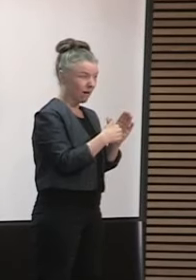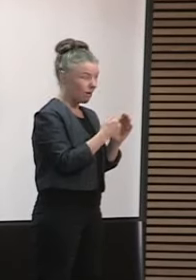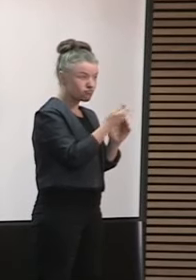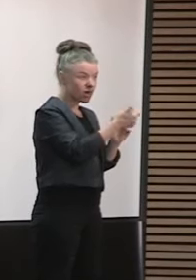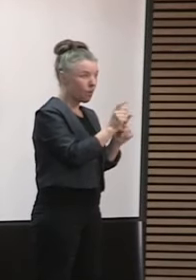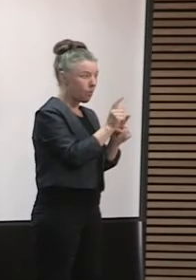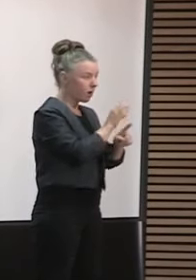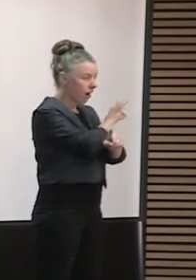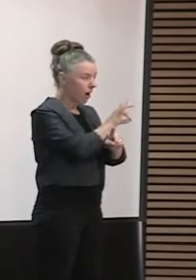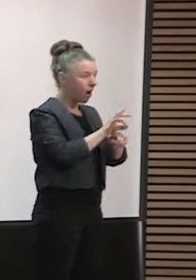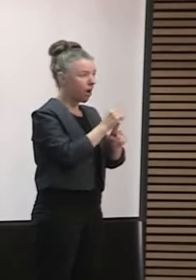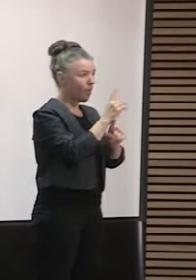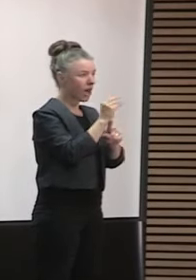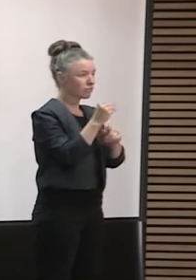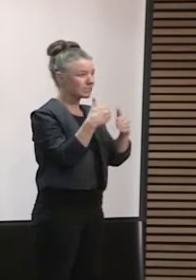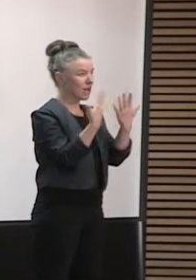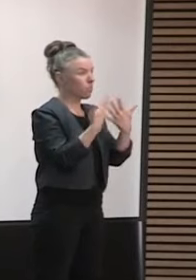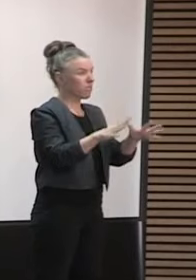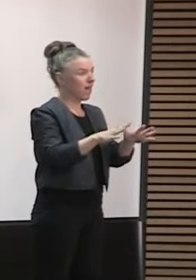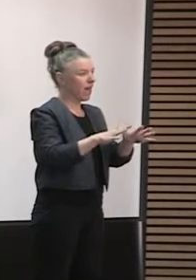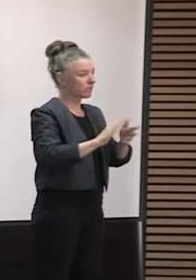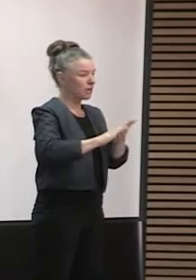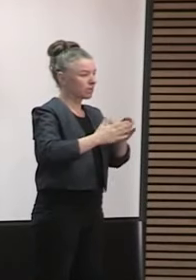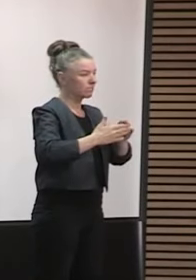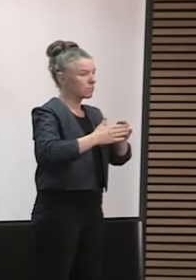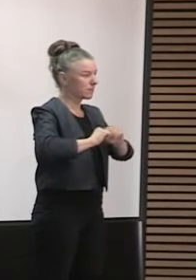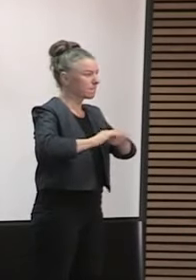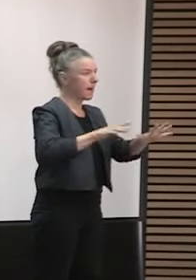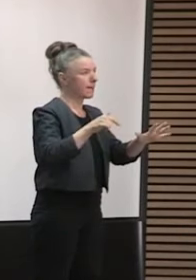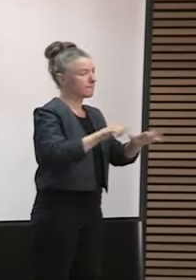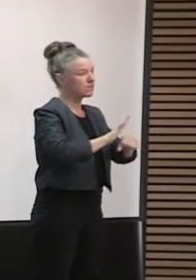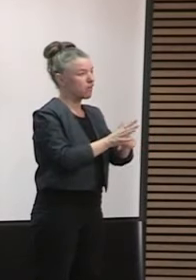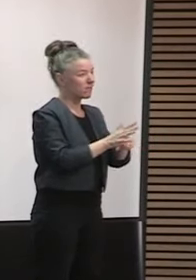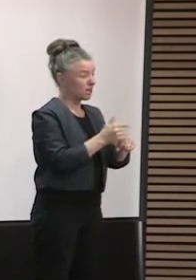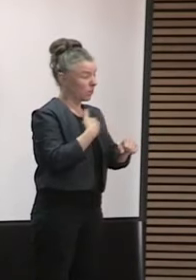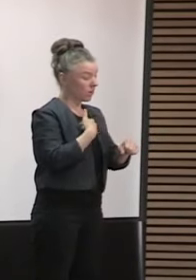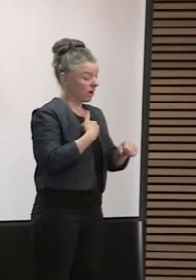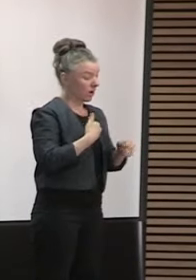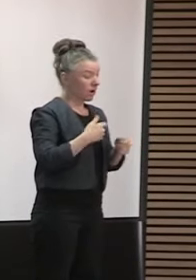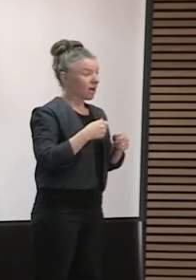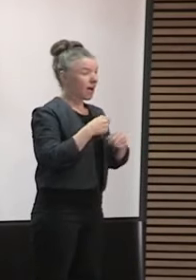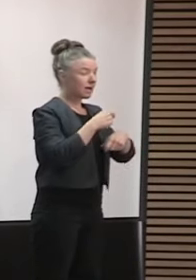On the COVID Tracer app, 2 million people have downloaded it and